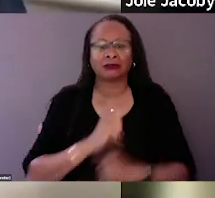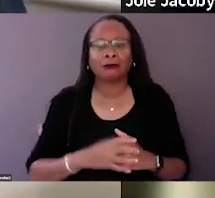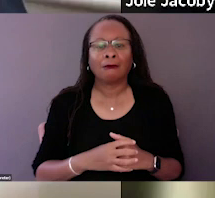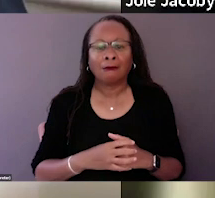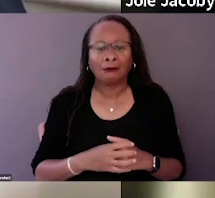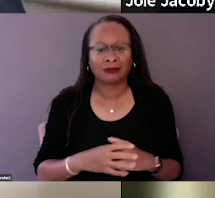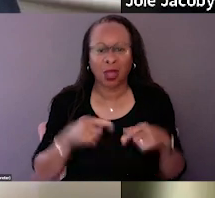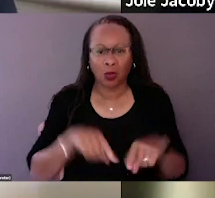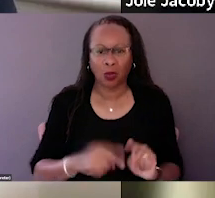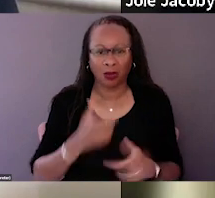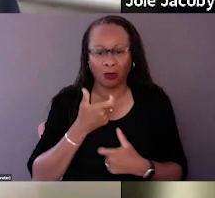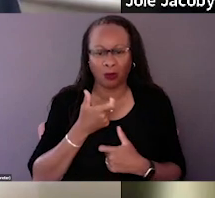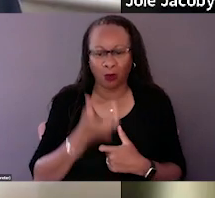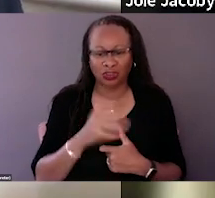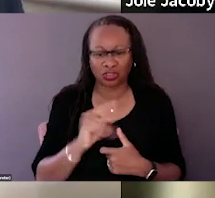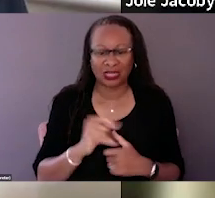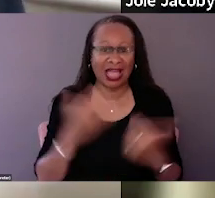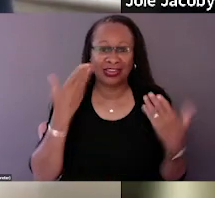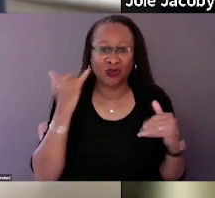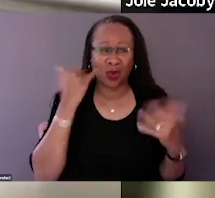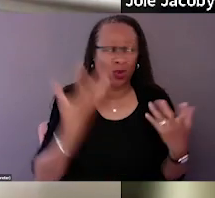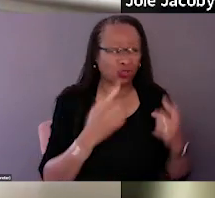And I didn't know whether to cry, whether to be angry,